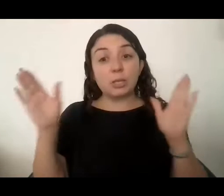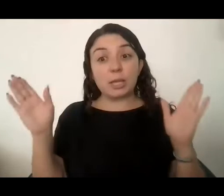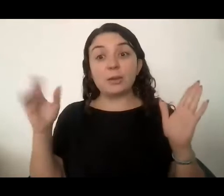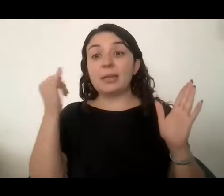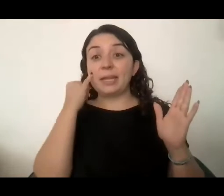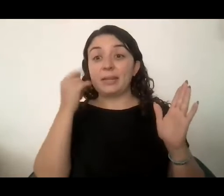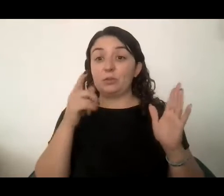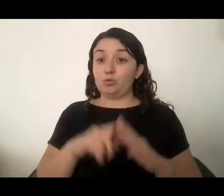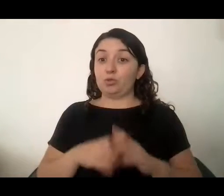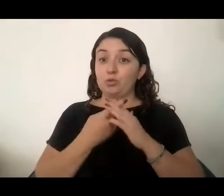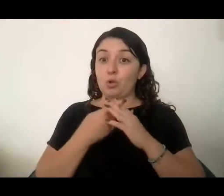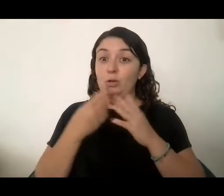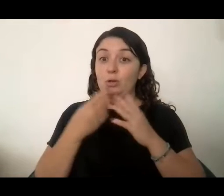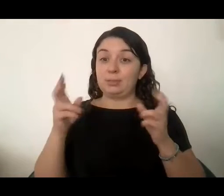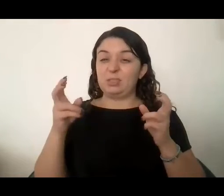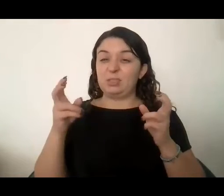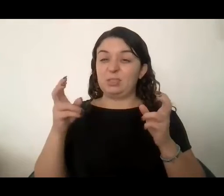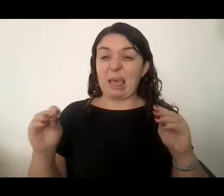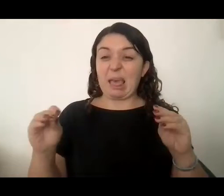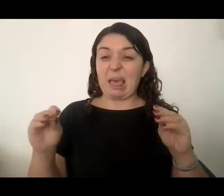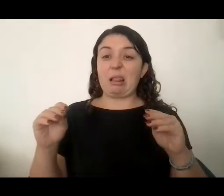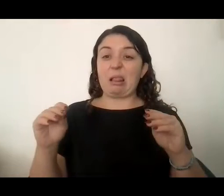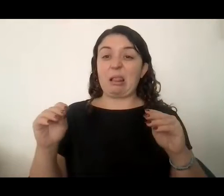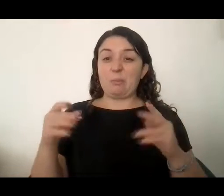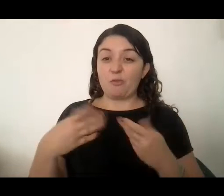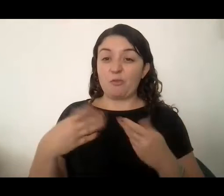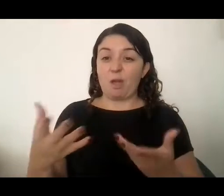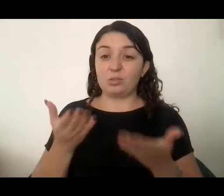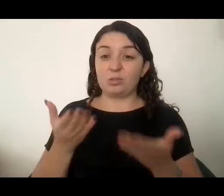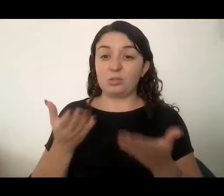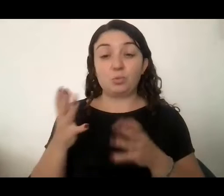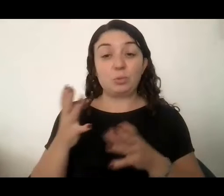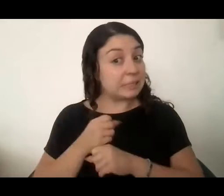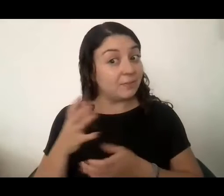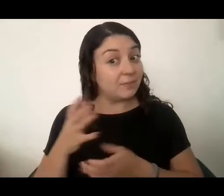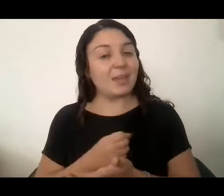starting trying to sell and you are receiving income, that's usually when it's considered the